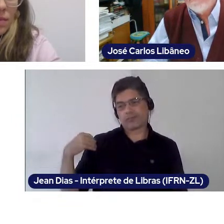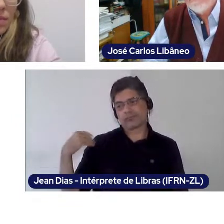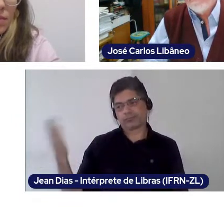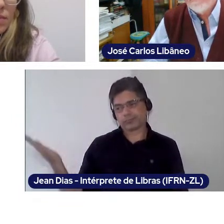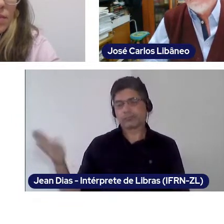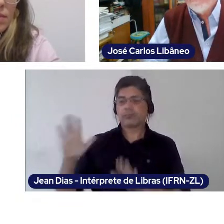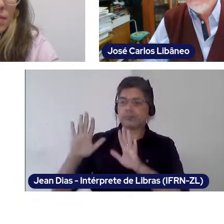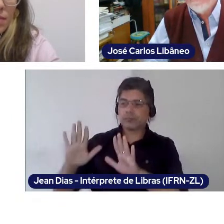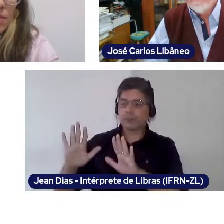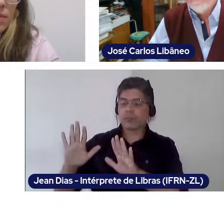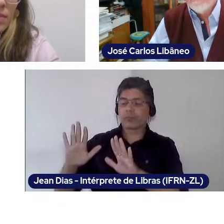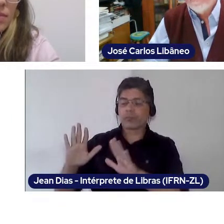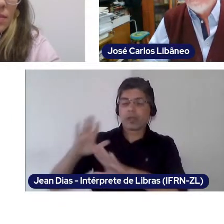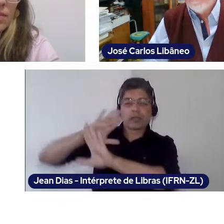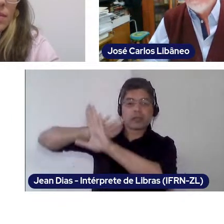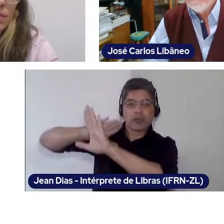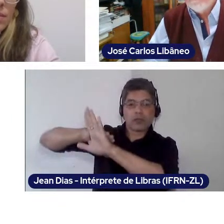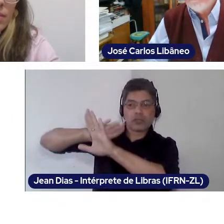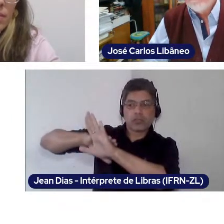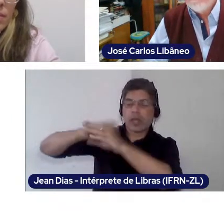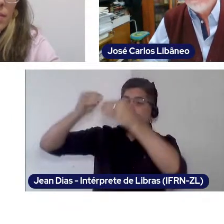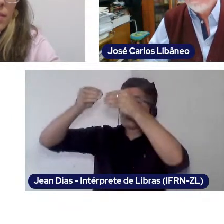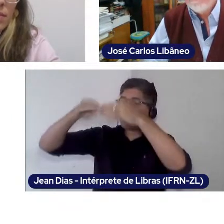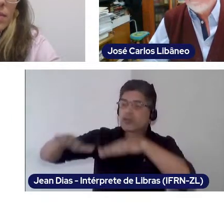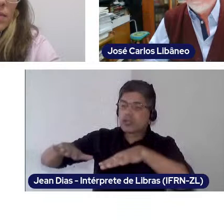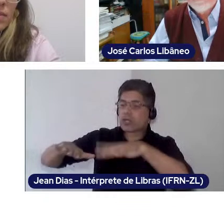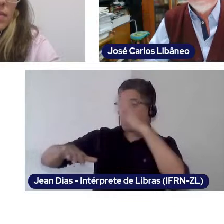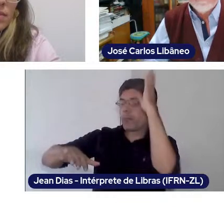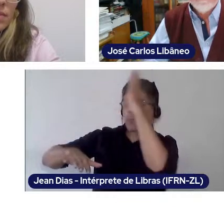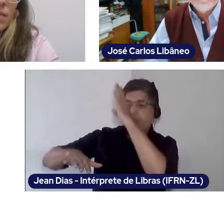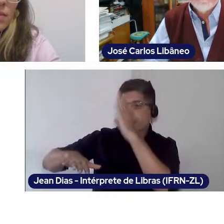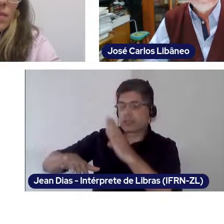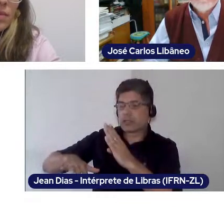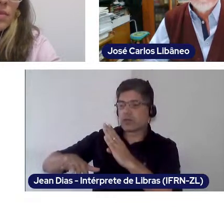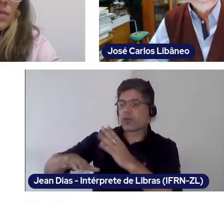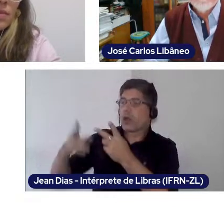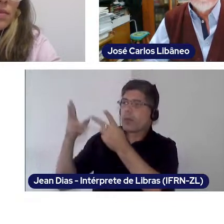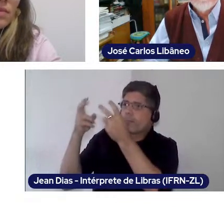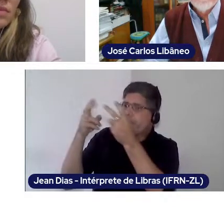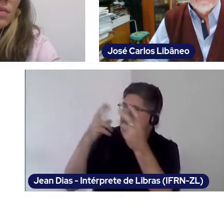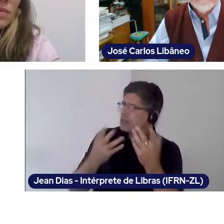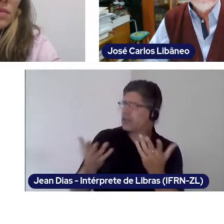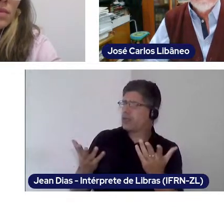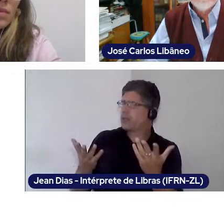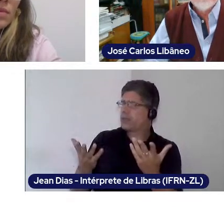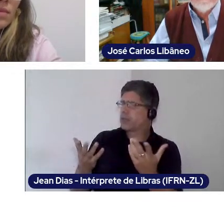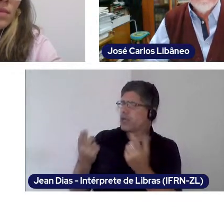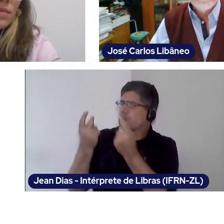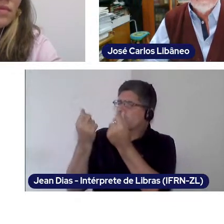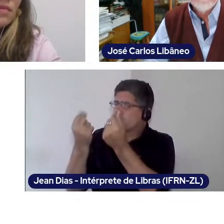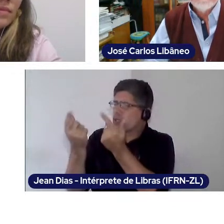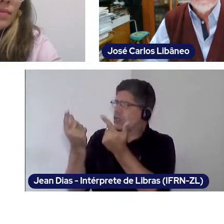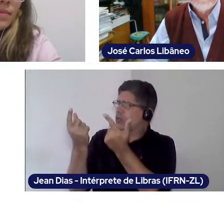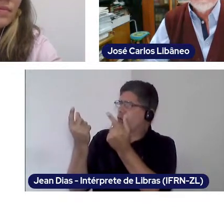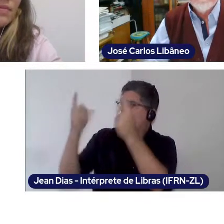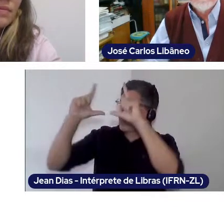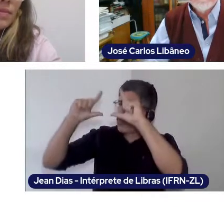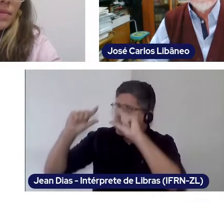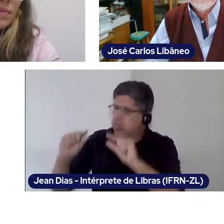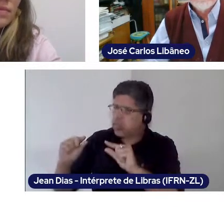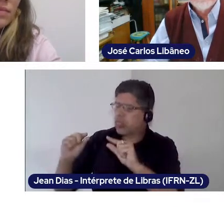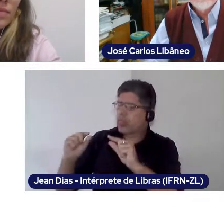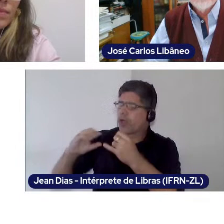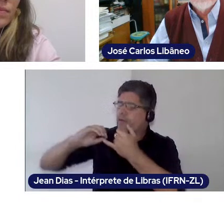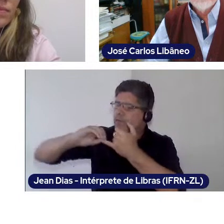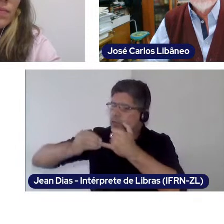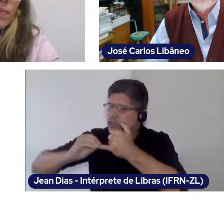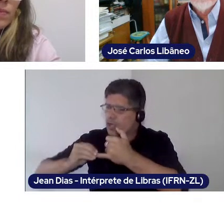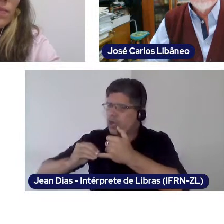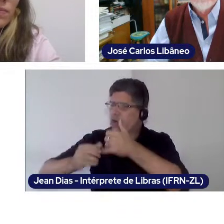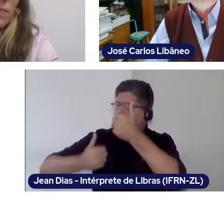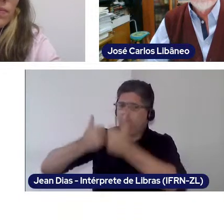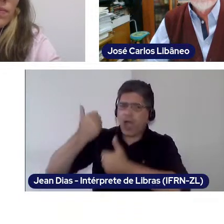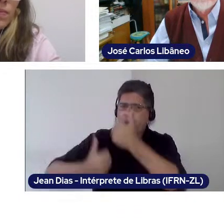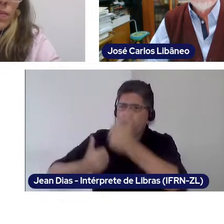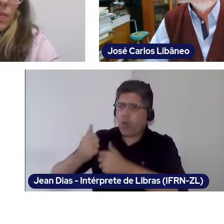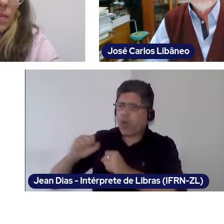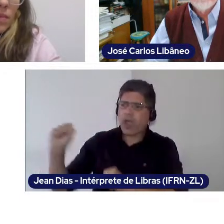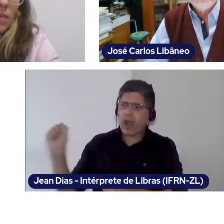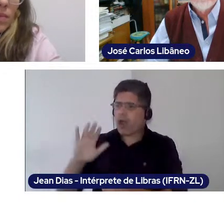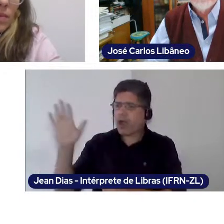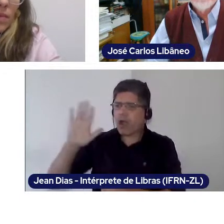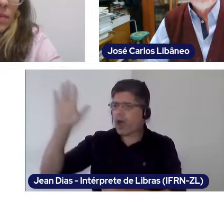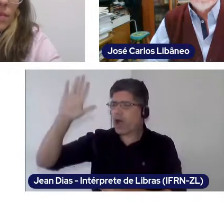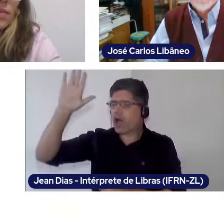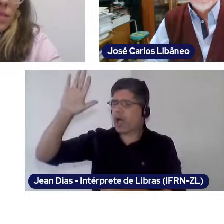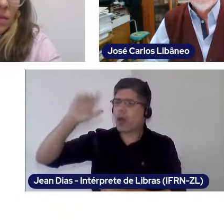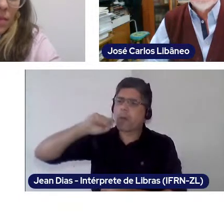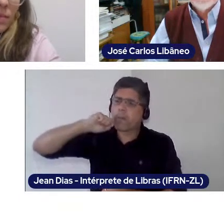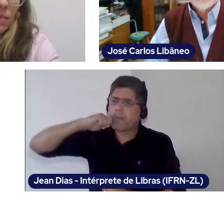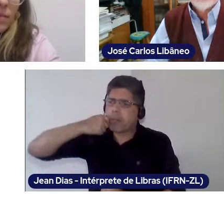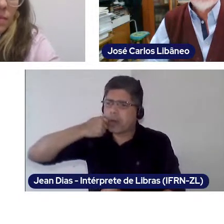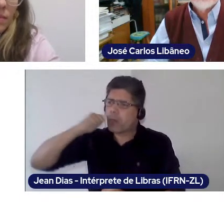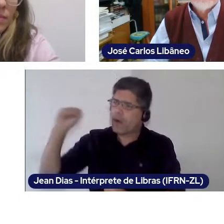We only need to look at economical aspects; we just need to pay the bills. To go buy beans, rice, that are the most basic meals for brazilians; to buy bread, that you will figure out that the prices are going up each week.